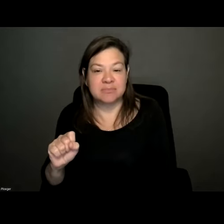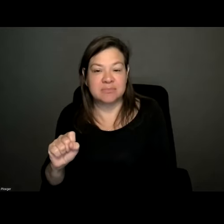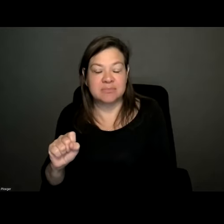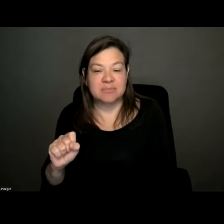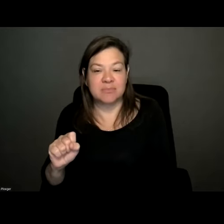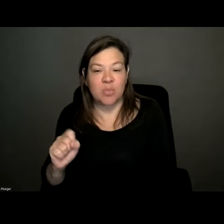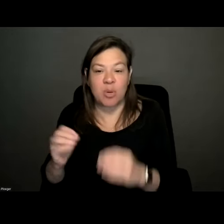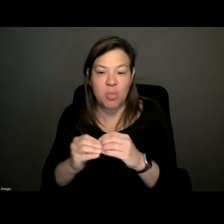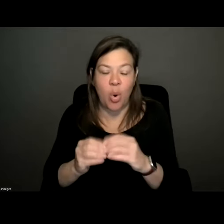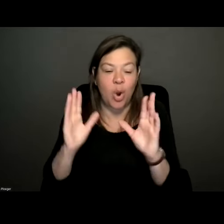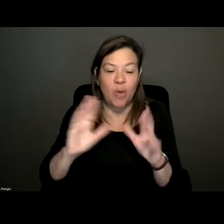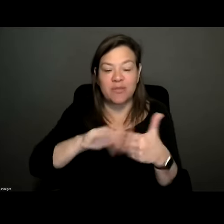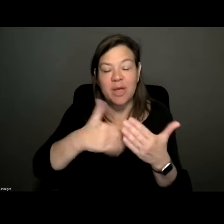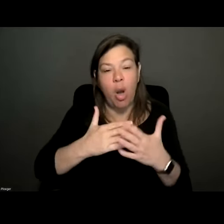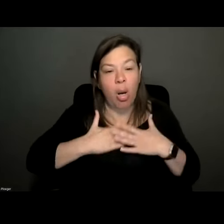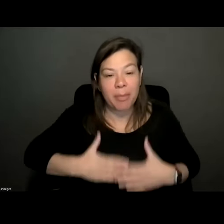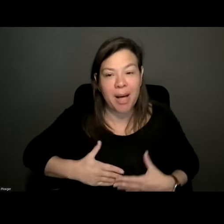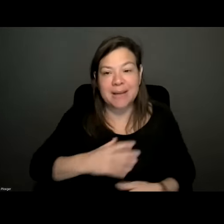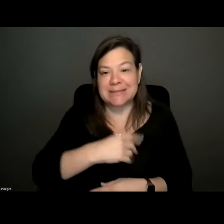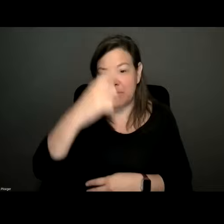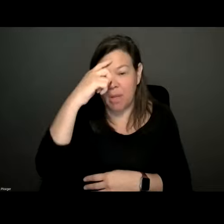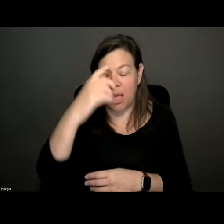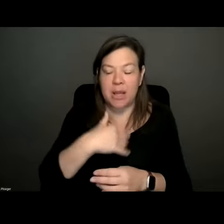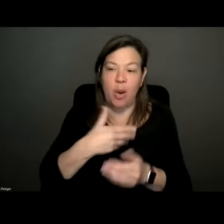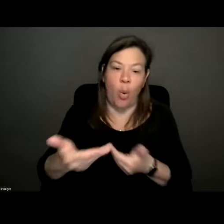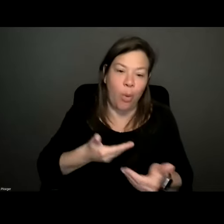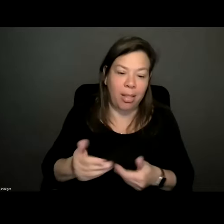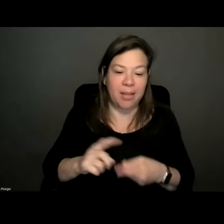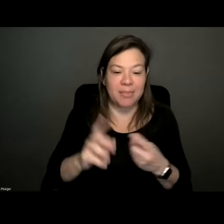and minds can be welcomed and included is so powerful